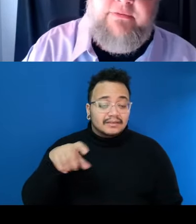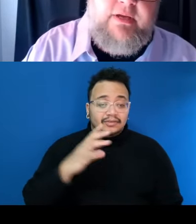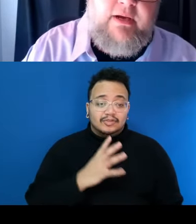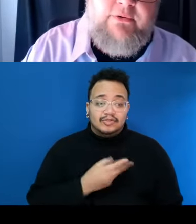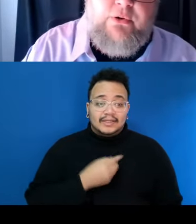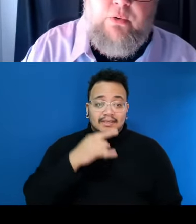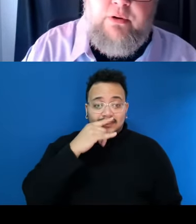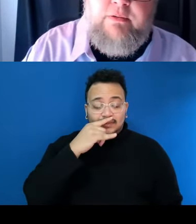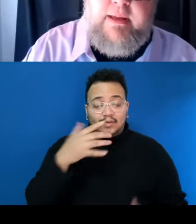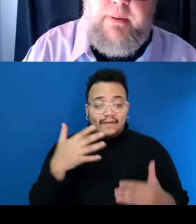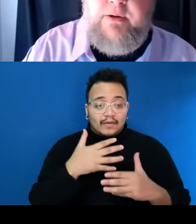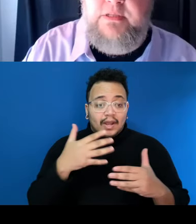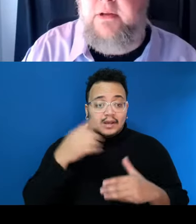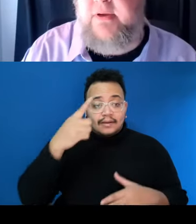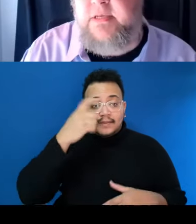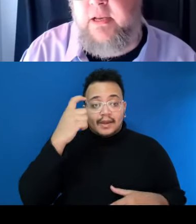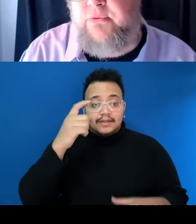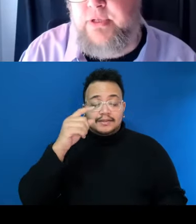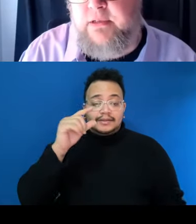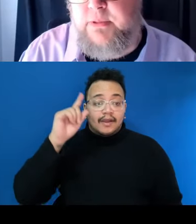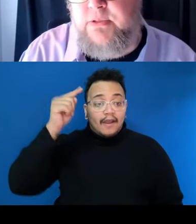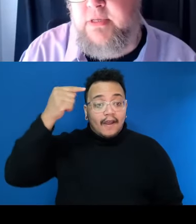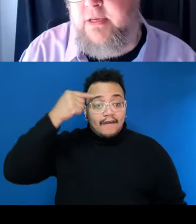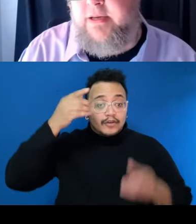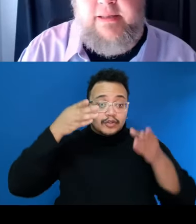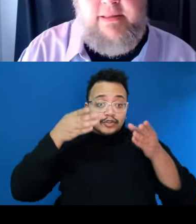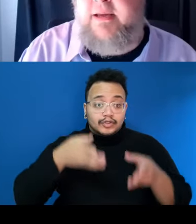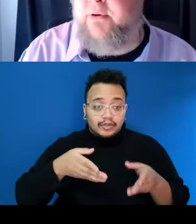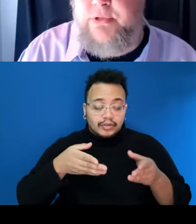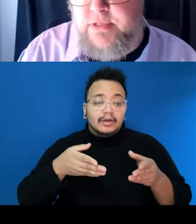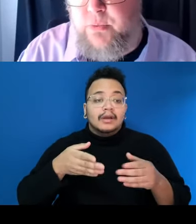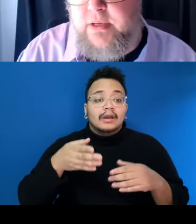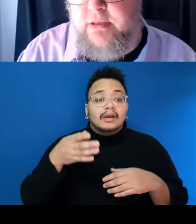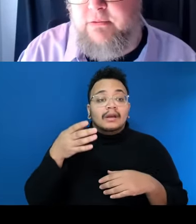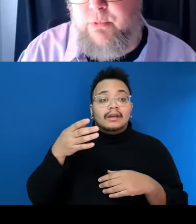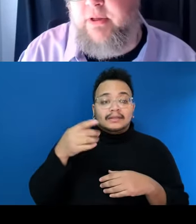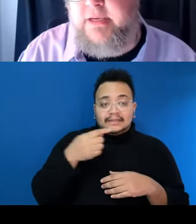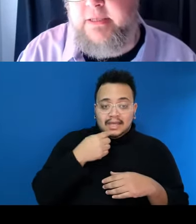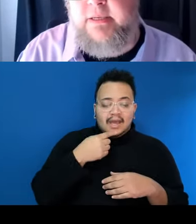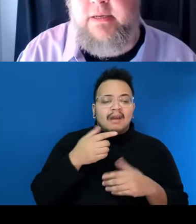after the governor ordered that parents be investigated for child abuse. That governor was just reelected